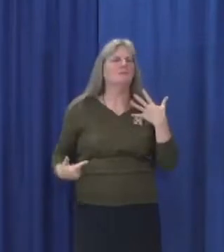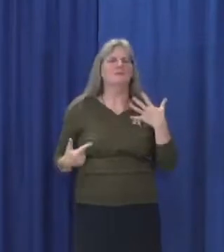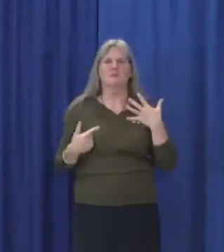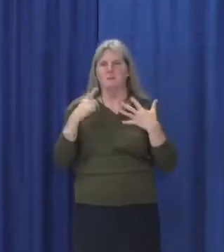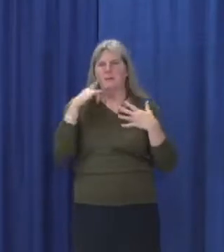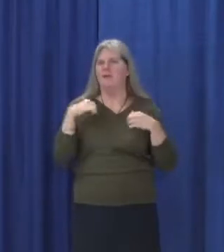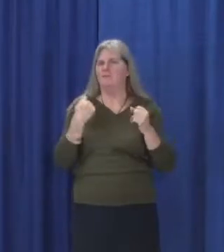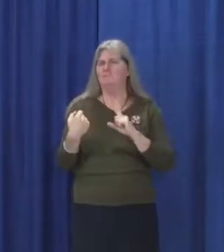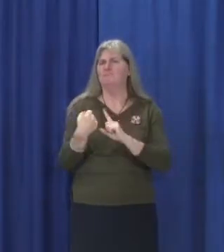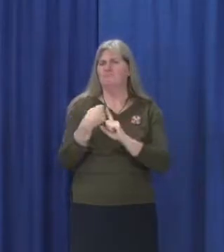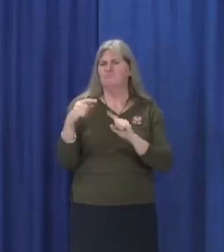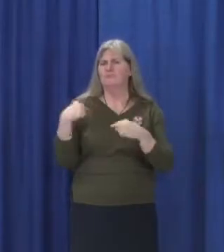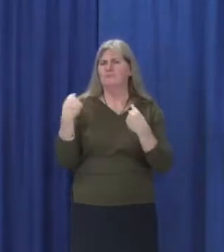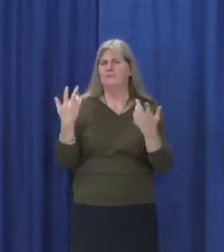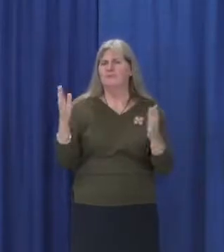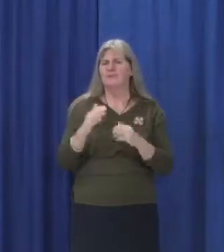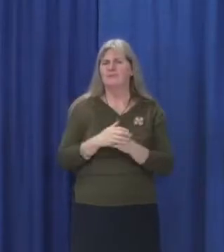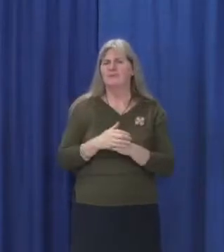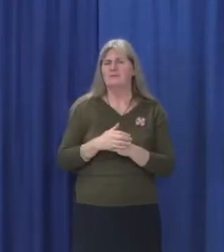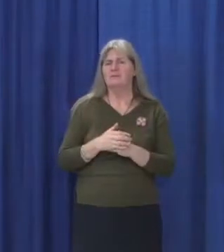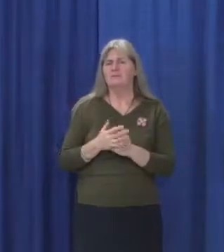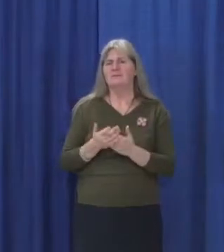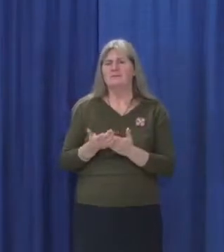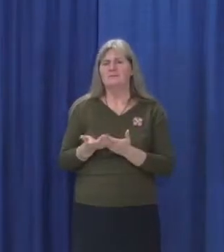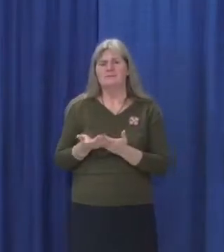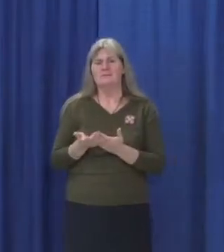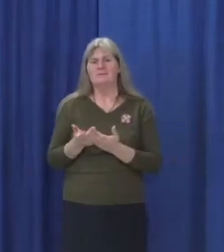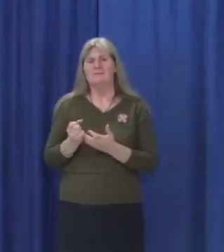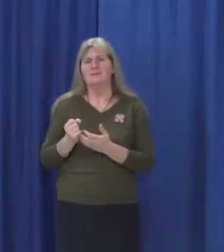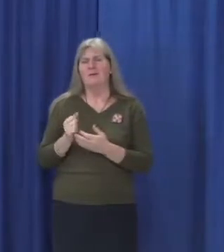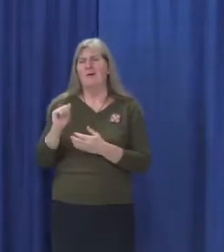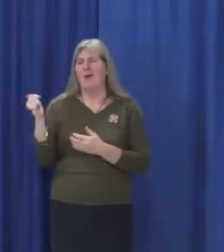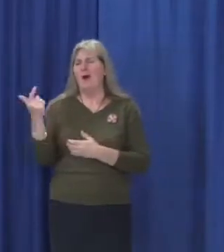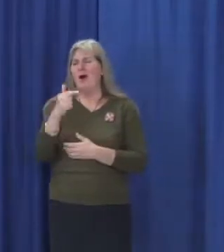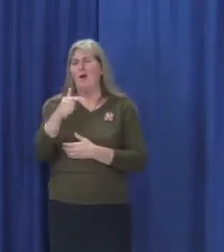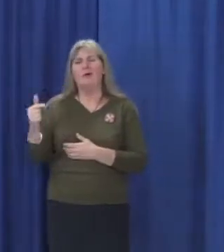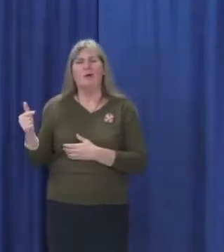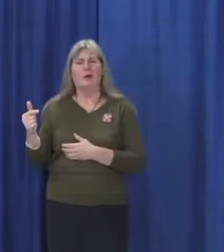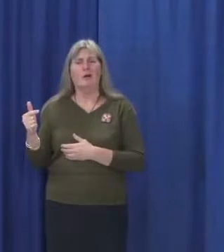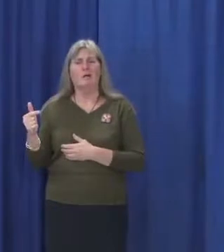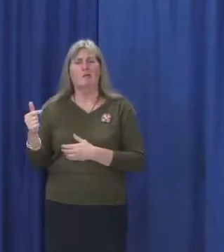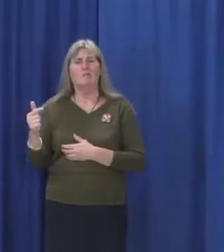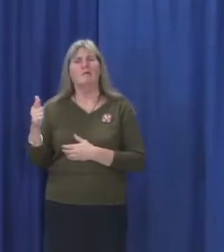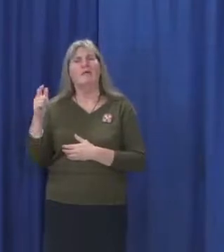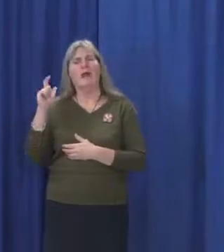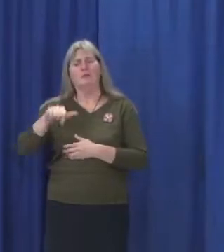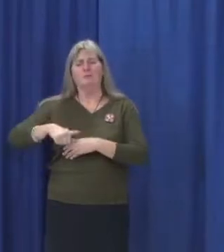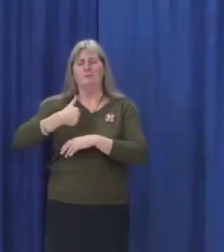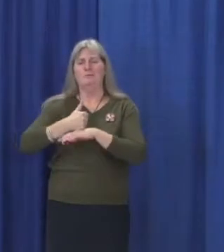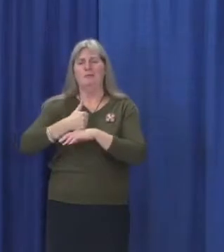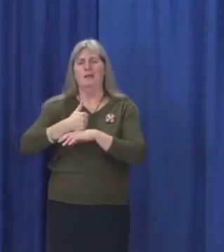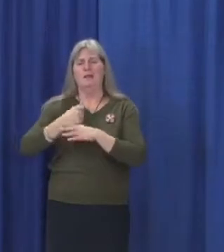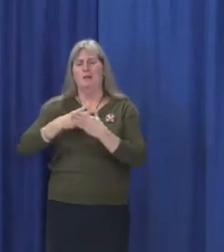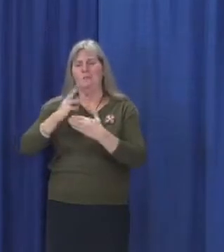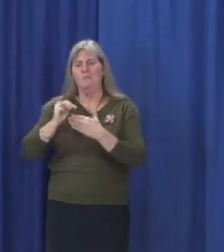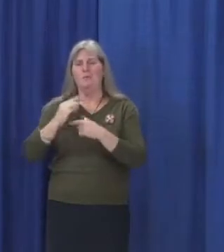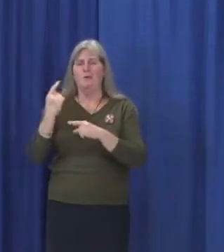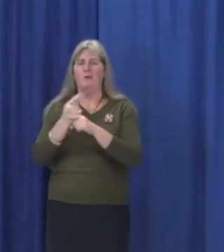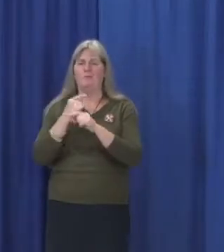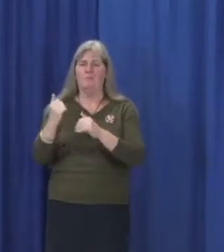recommendations and every government including ours has an obligation to make sure we provide the proper programs and